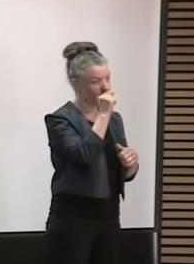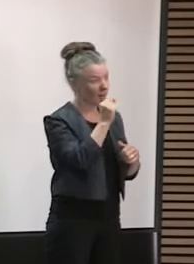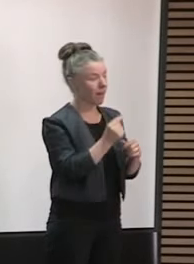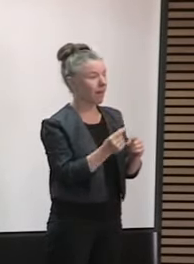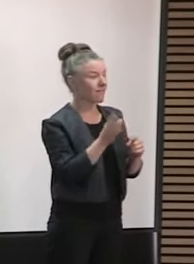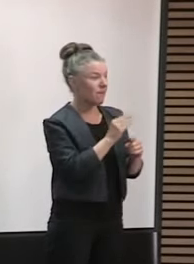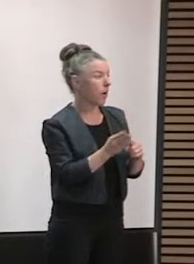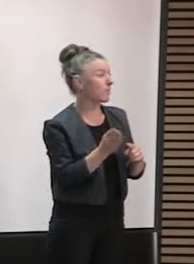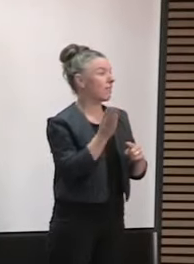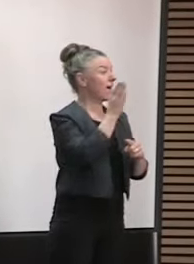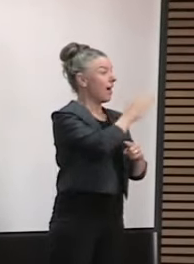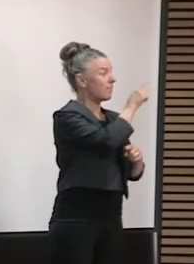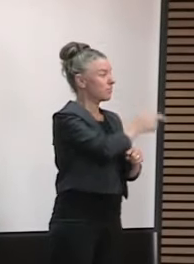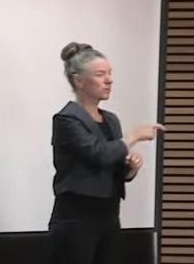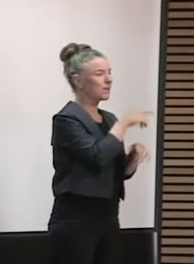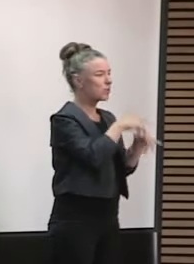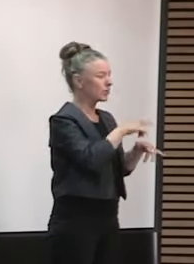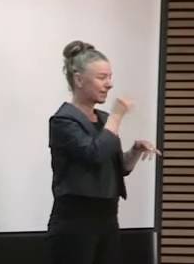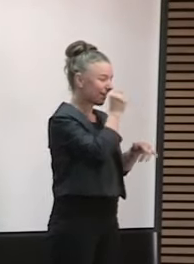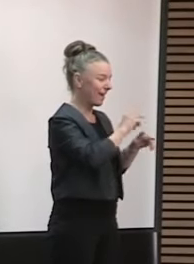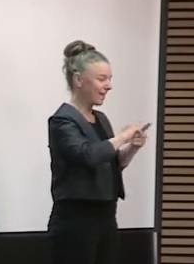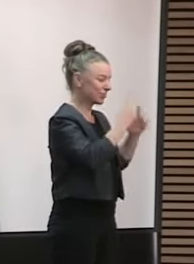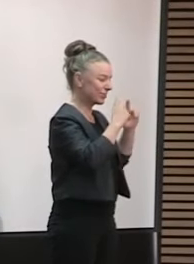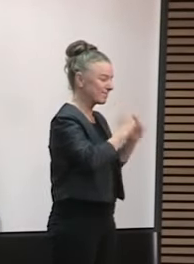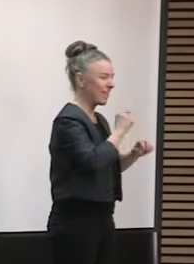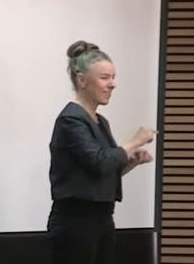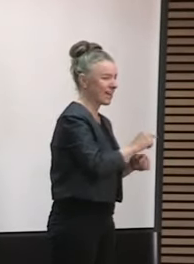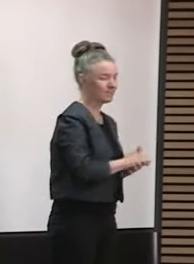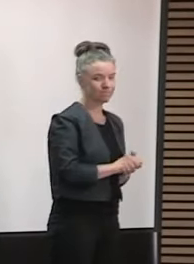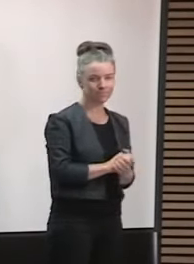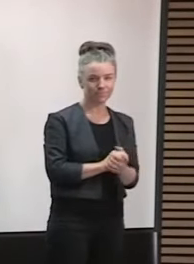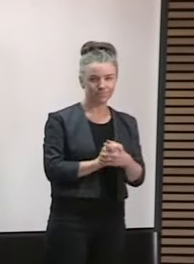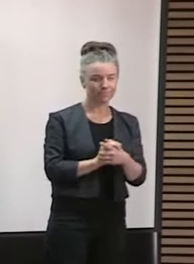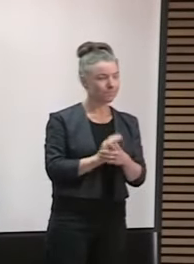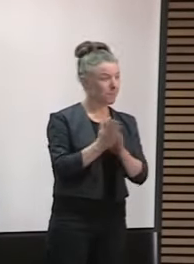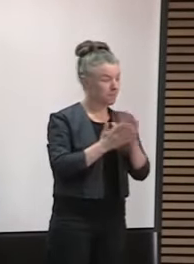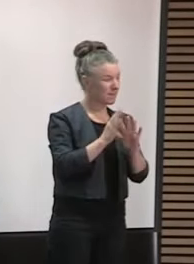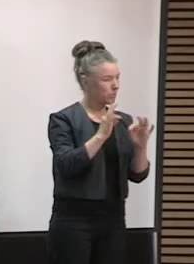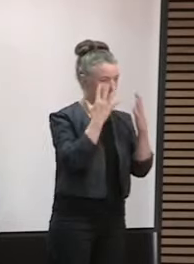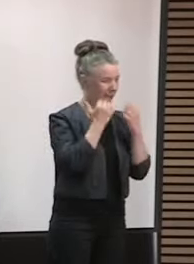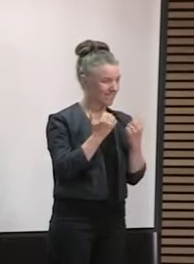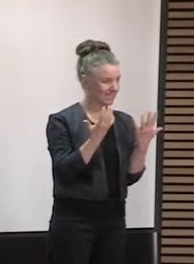managed eyelation facilities in order to allow for that. So we're confident in our